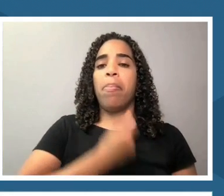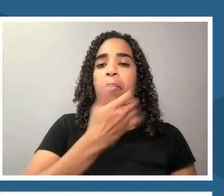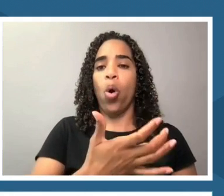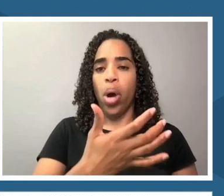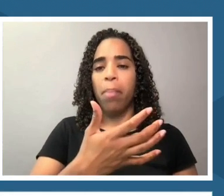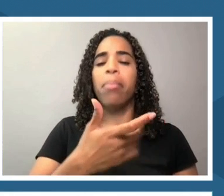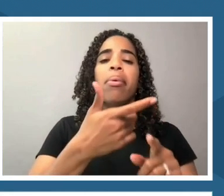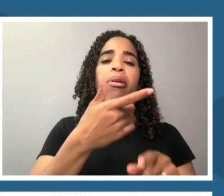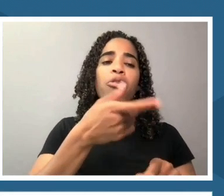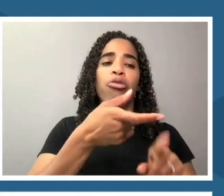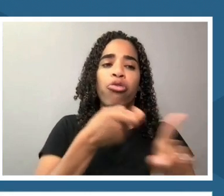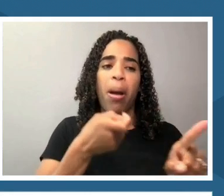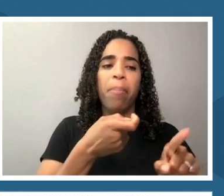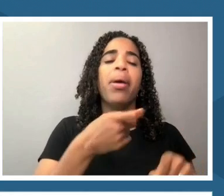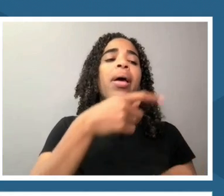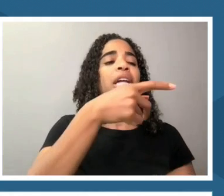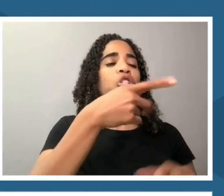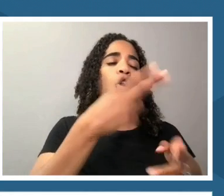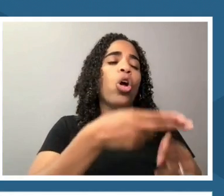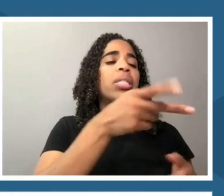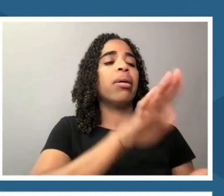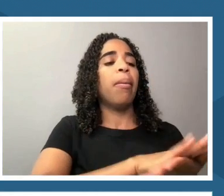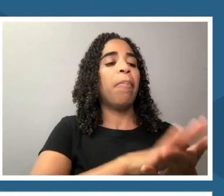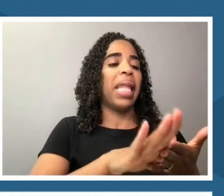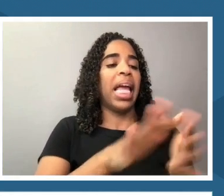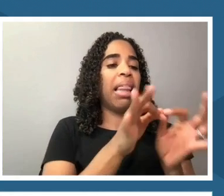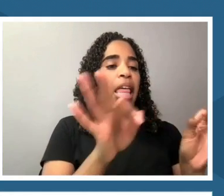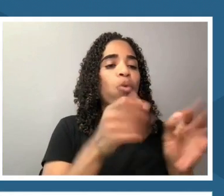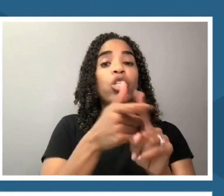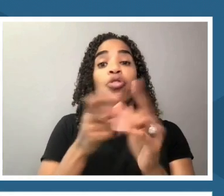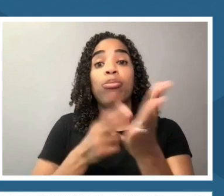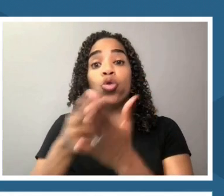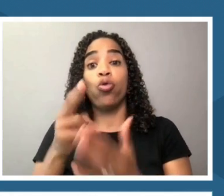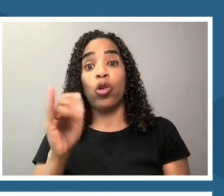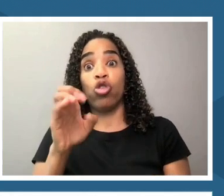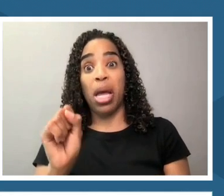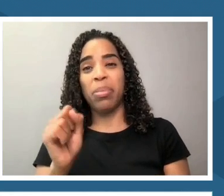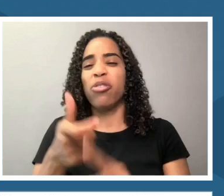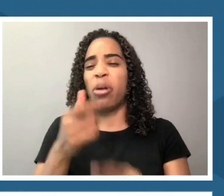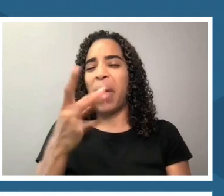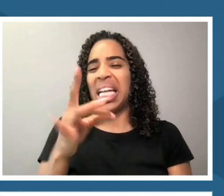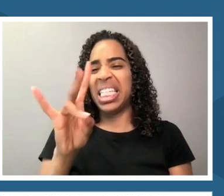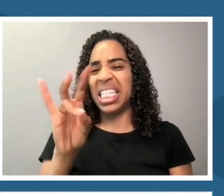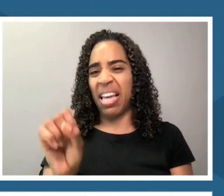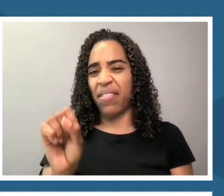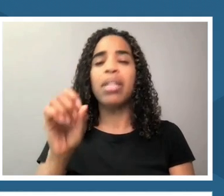truthful james and it was made around 1870. this object is in the smithsonian